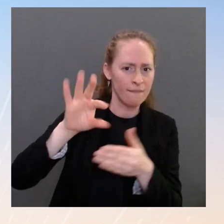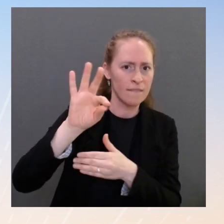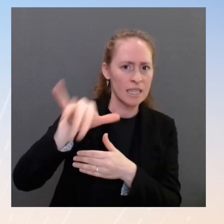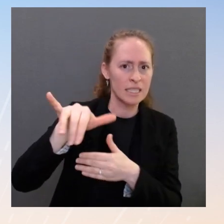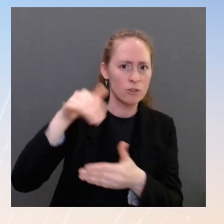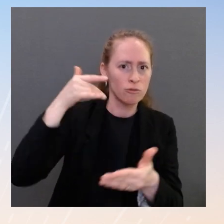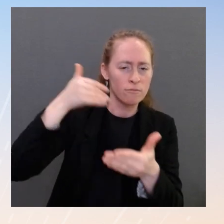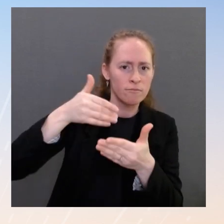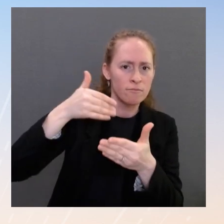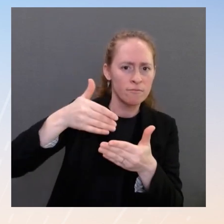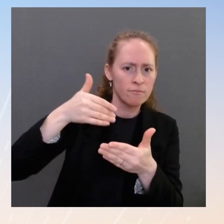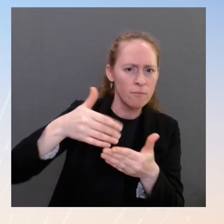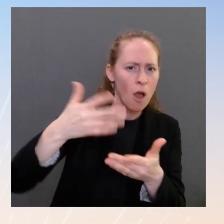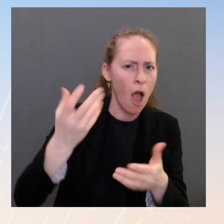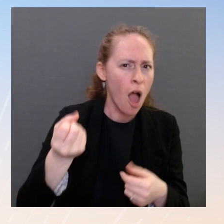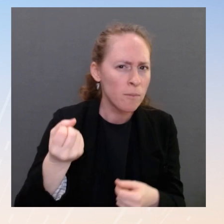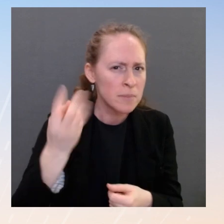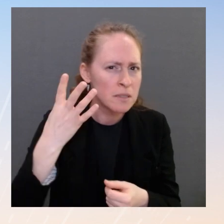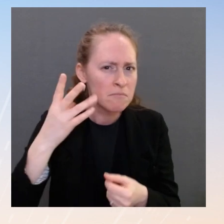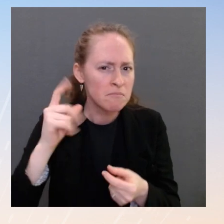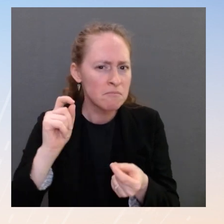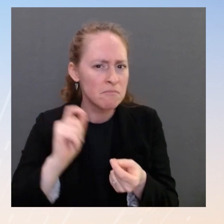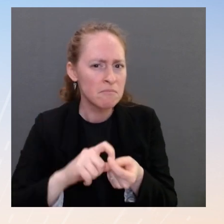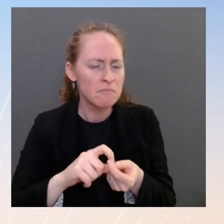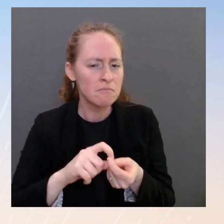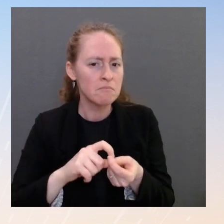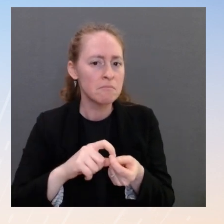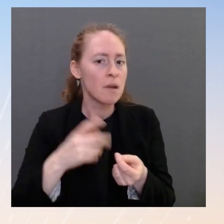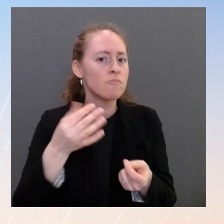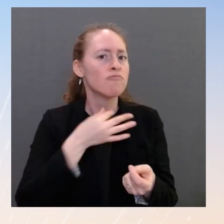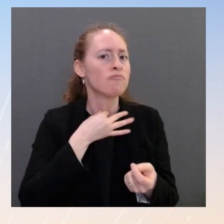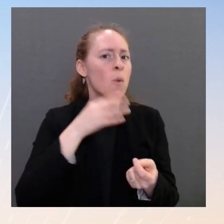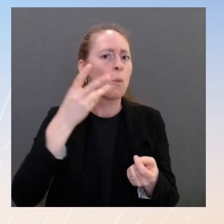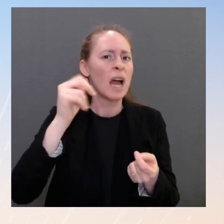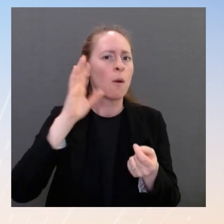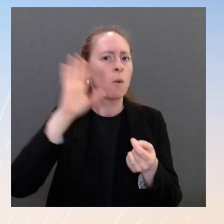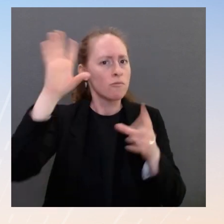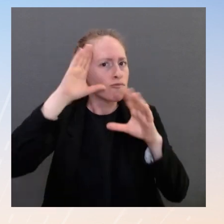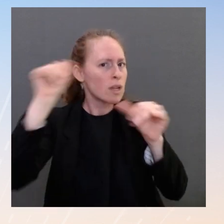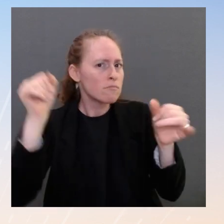Will we hear from the President on this? Ms. Psaki: So, let me try to answer all those questions, and then tell me if I don't.